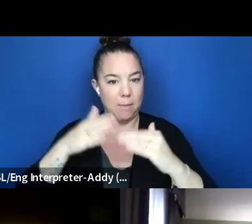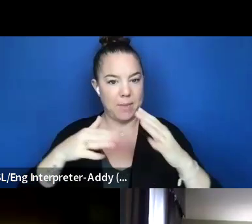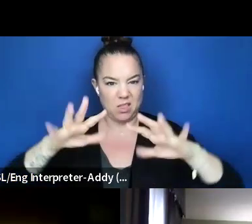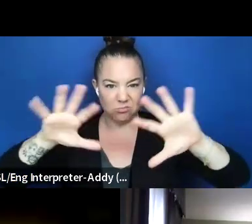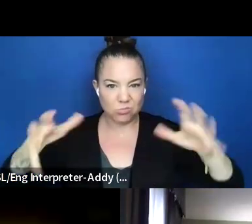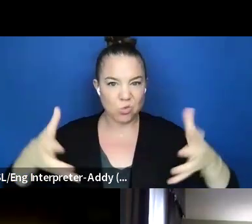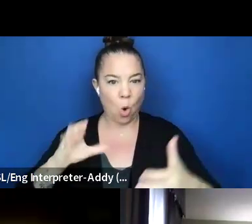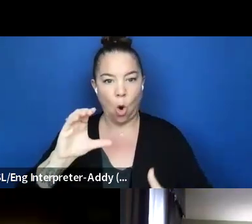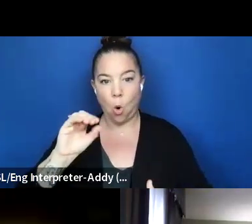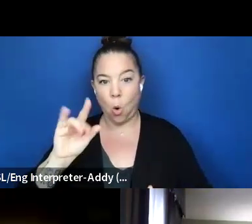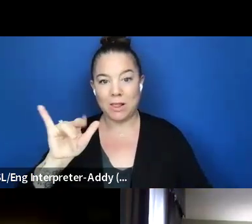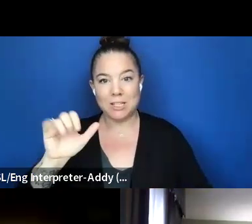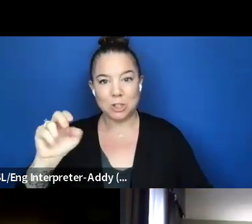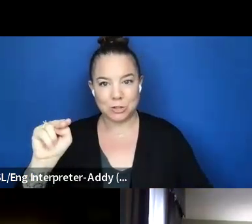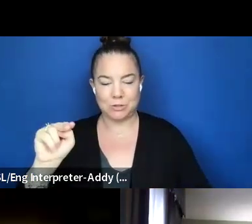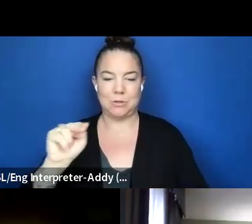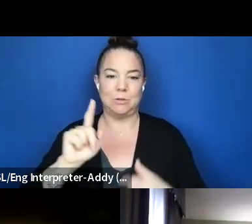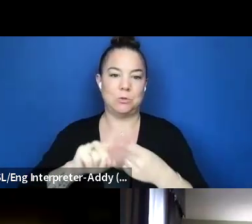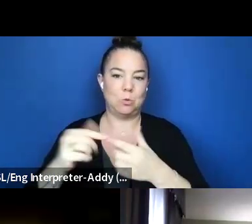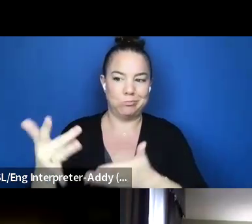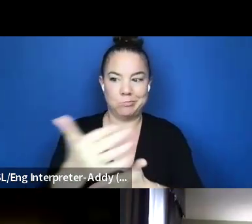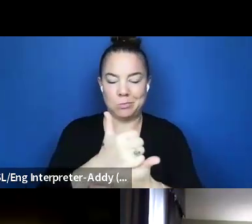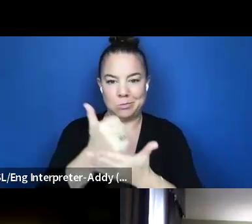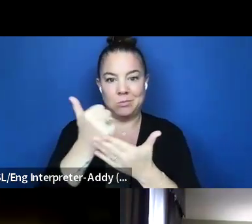Elissa w/ APRIL: to get the information out